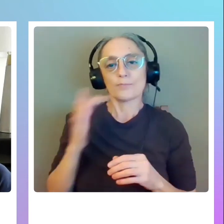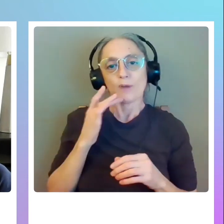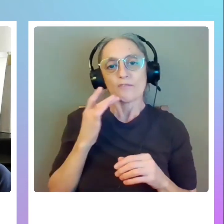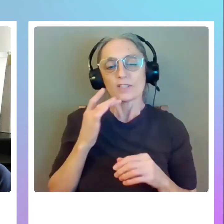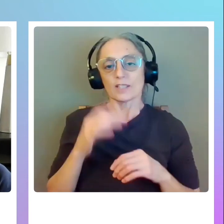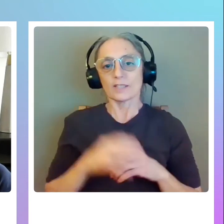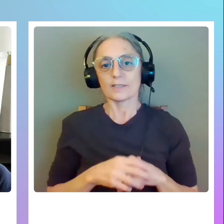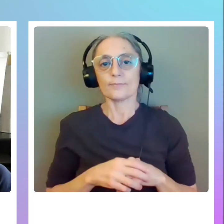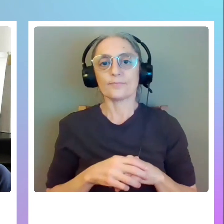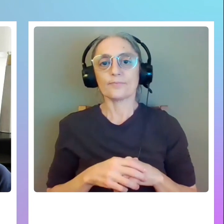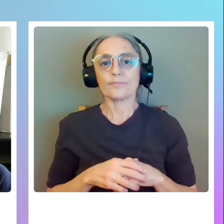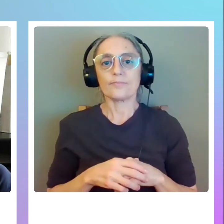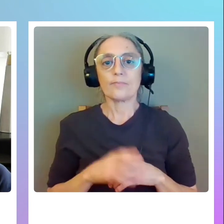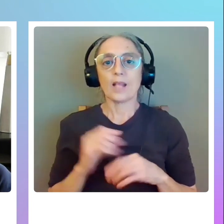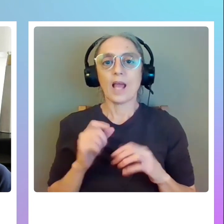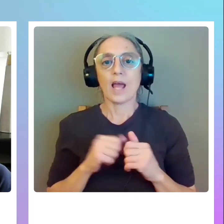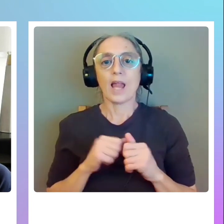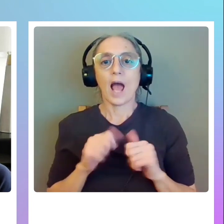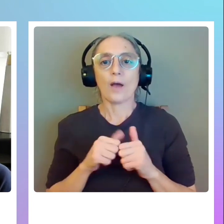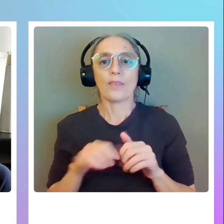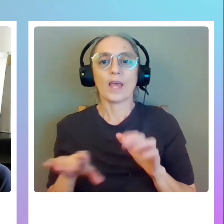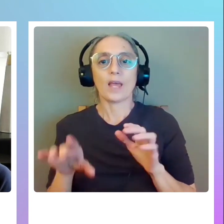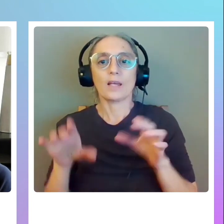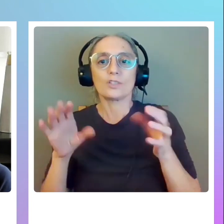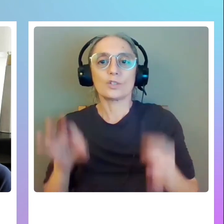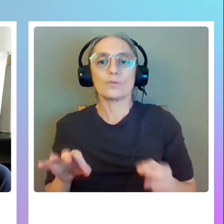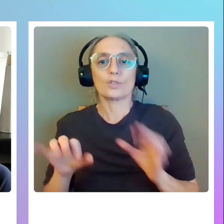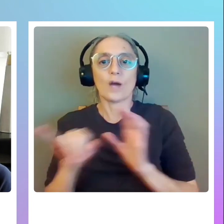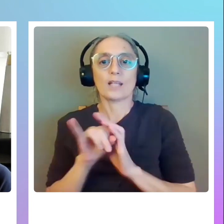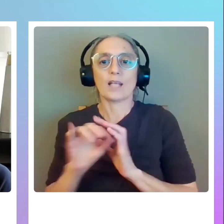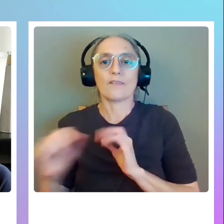and the way that they choose to identify themselves.